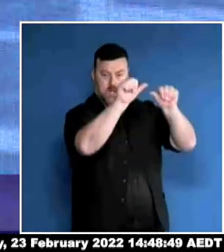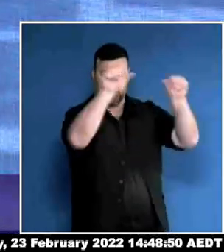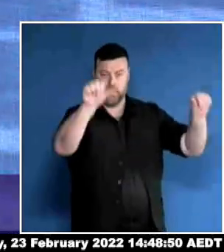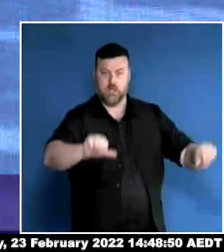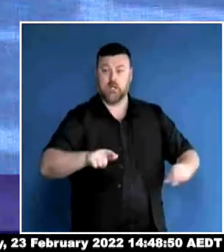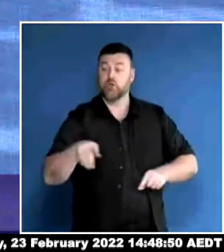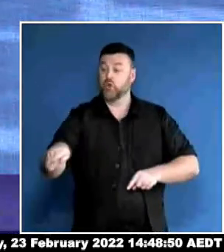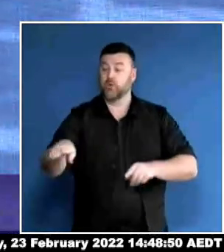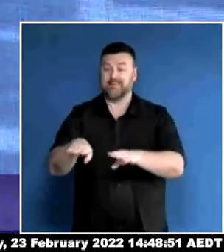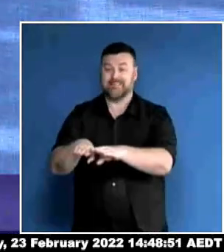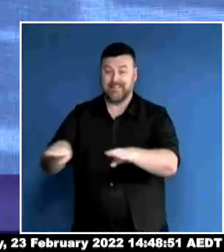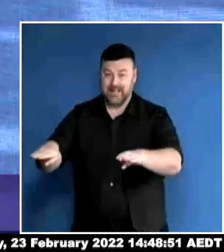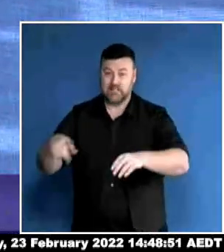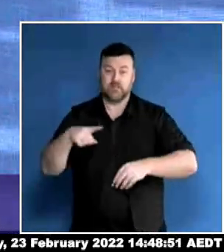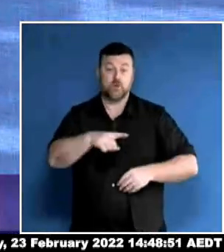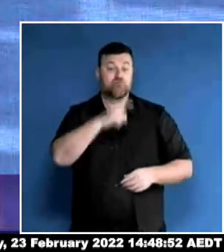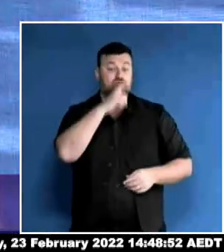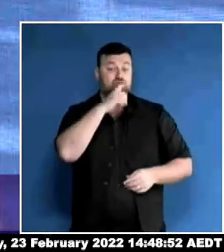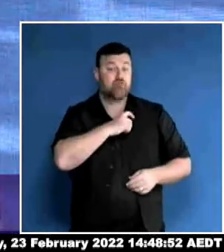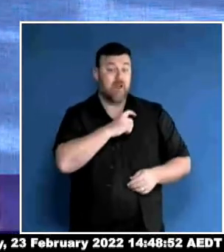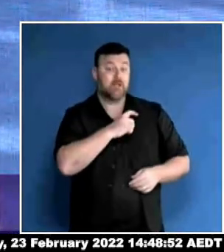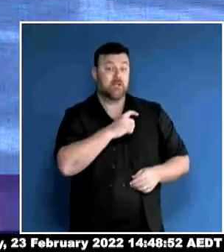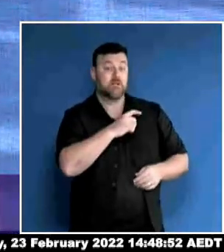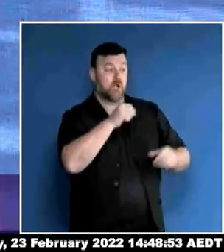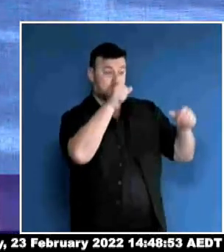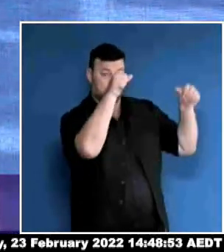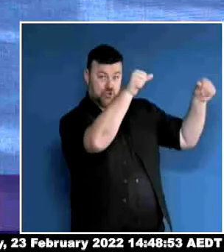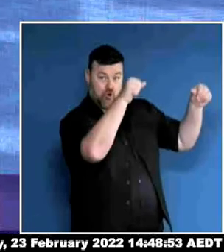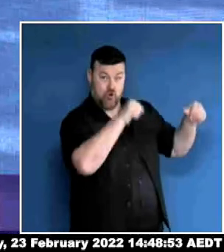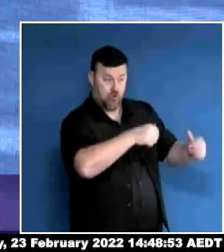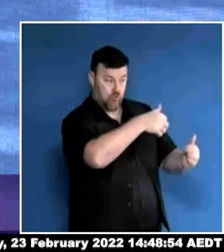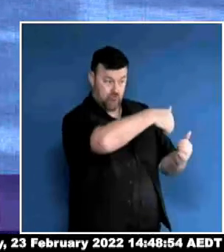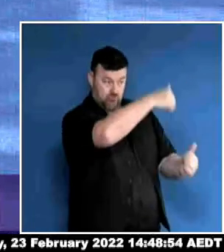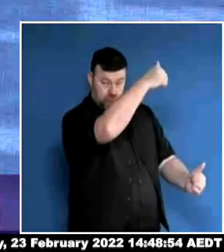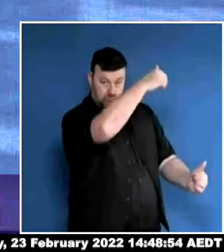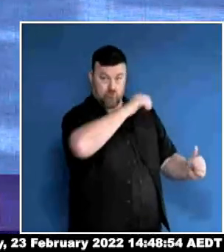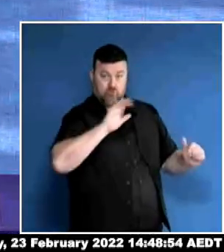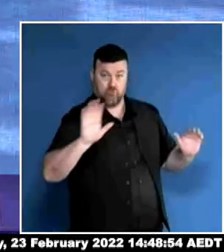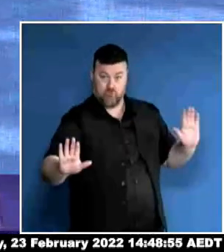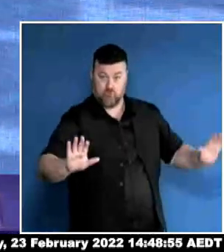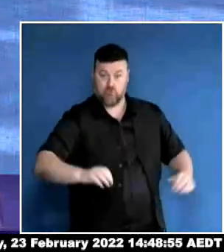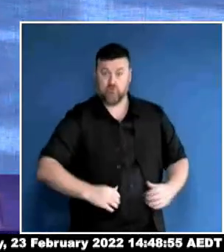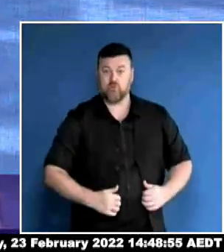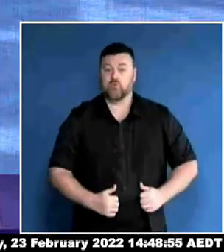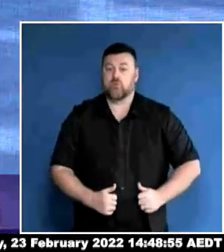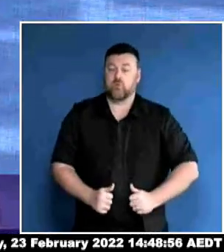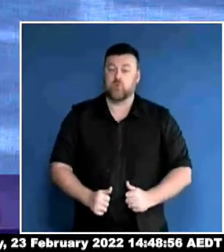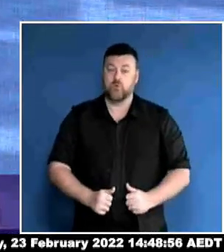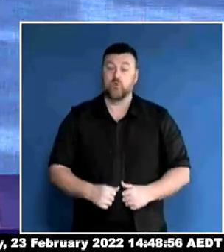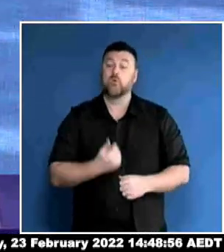Is that right? MZIA: Yes, if you look at the back of the photo is the back reception wall.